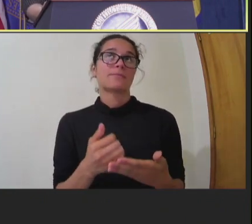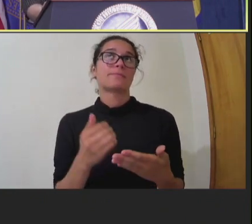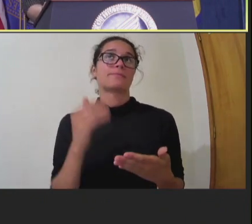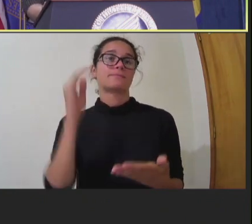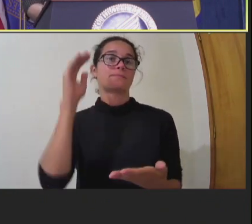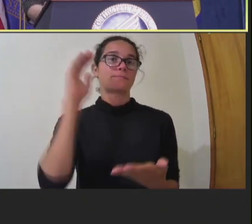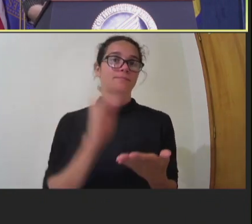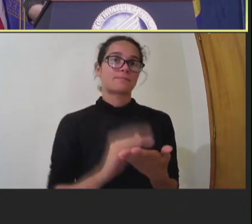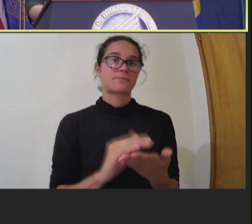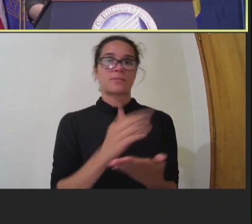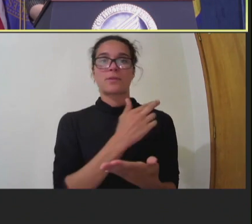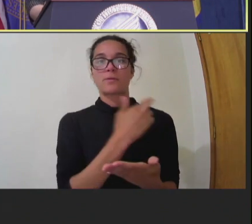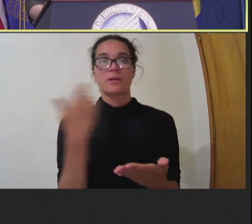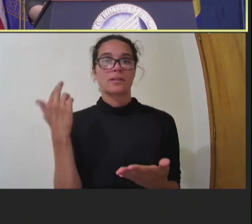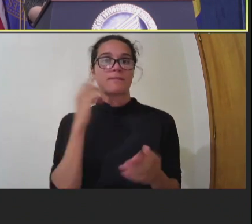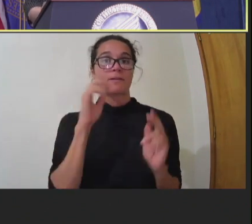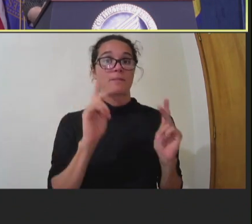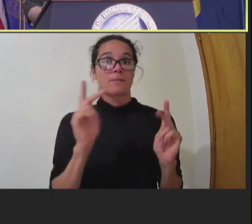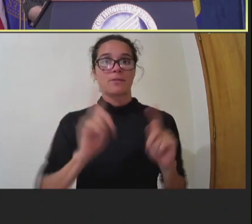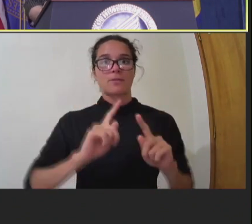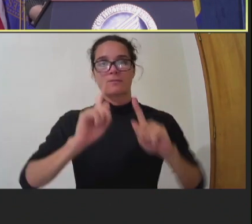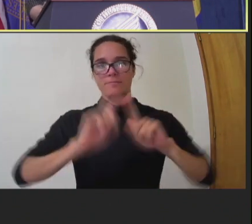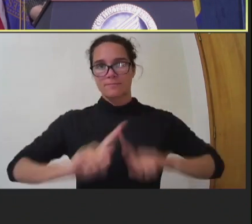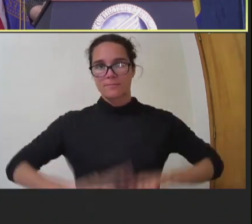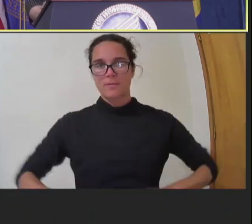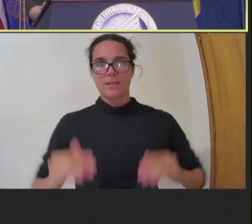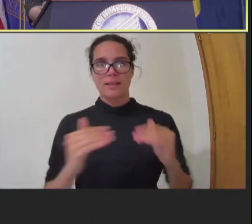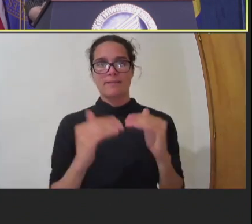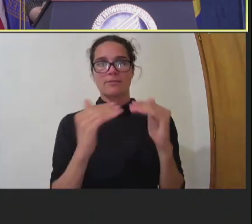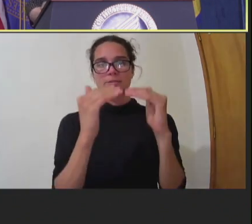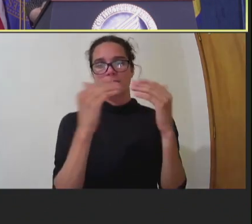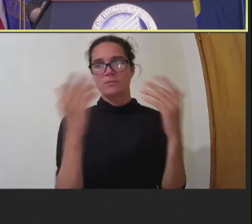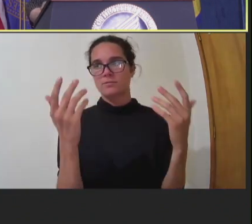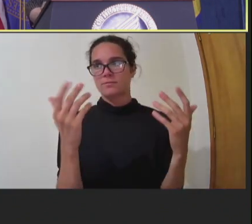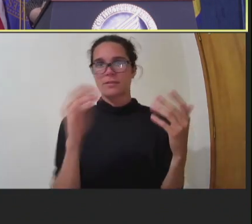people at different levels of cancer risk. For example, folks who are at intermediate